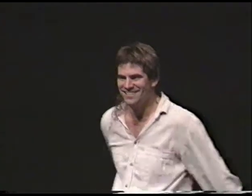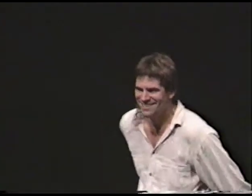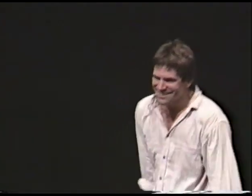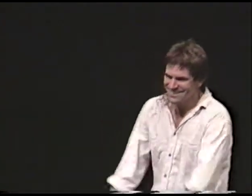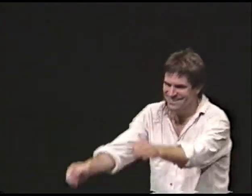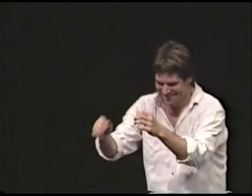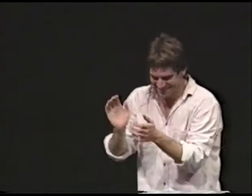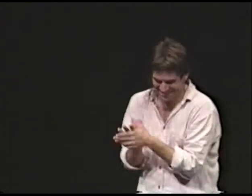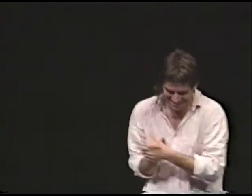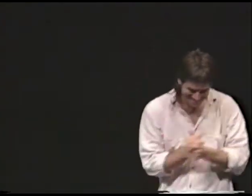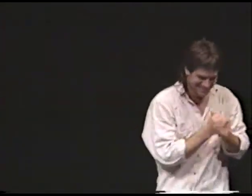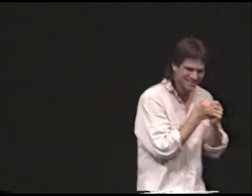Right here, that means we're still going.